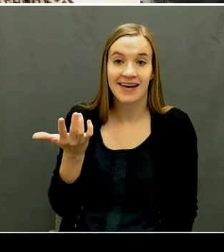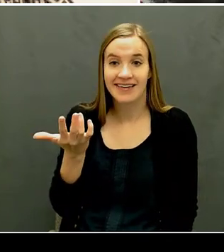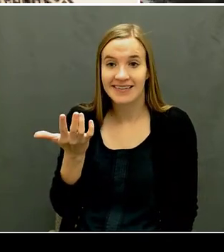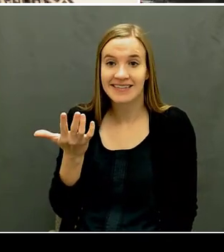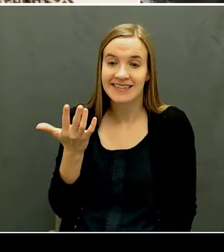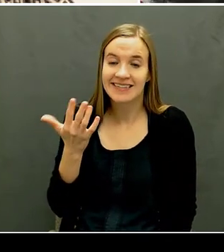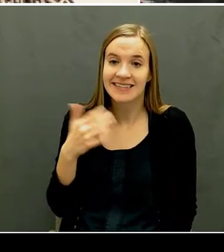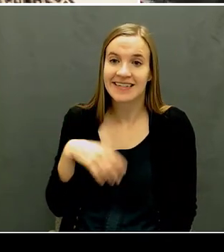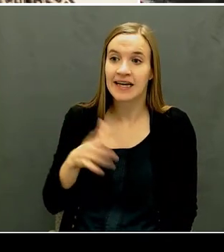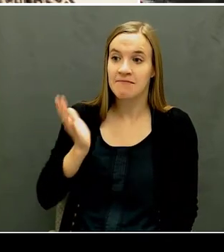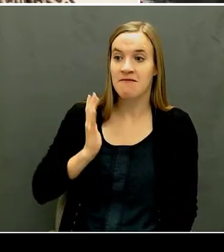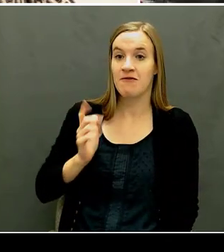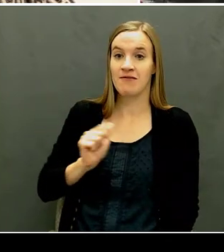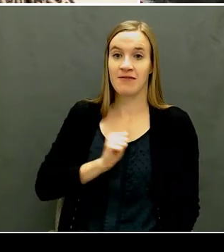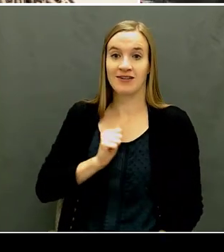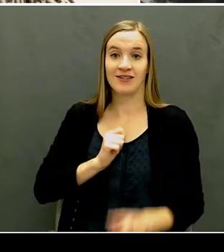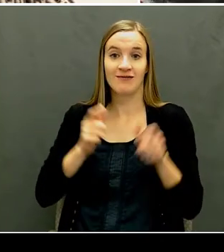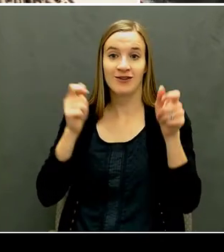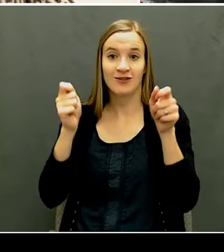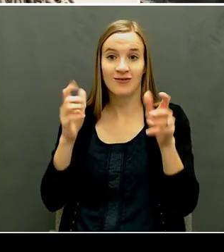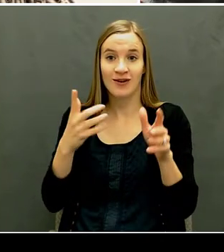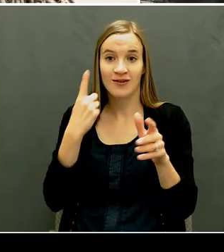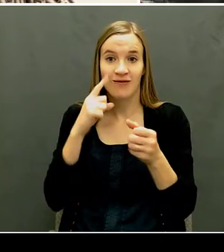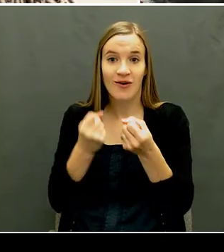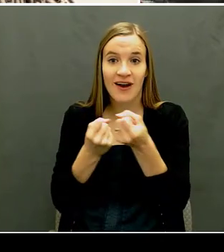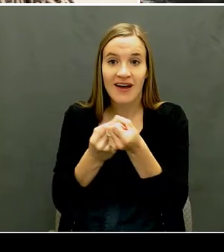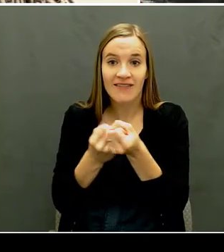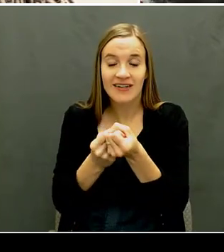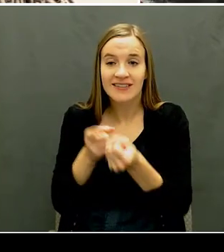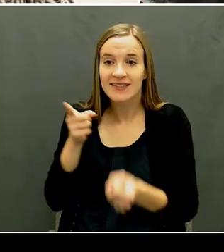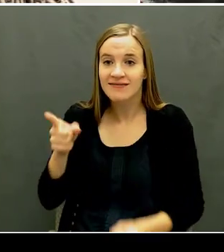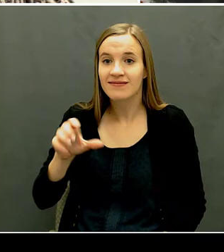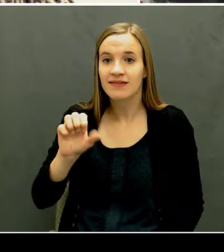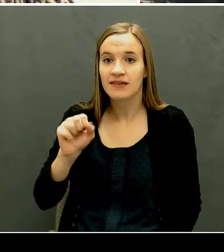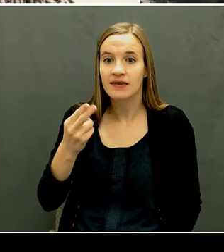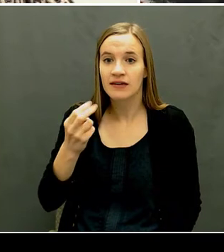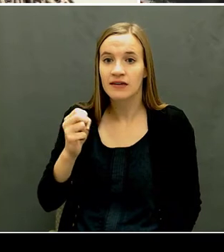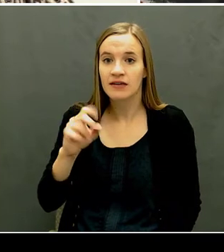Director of Advocacy at a place called Shepherd Center Atlanta Rehab Hospital and then involved